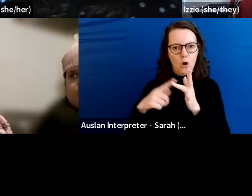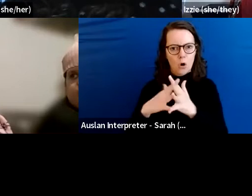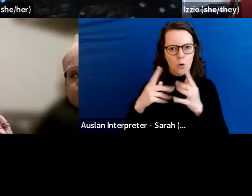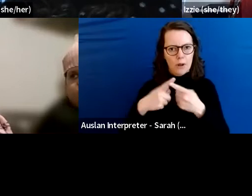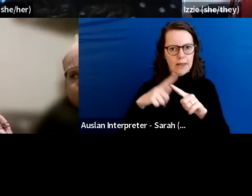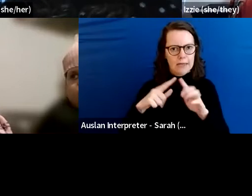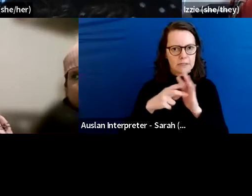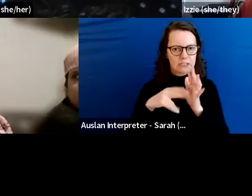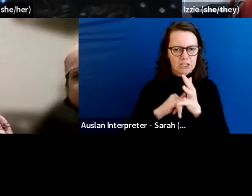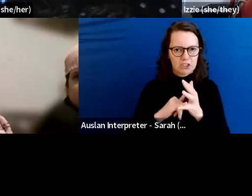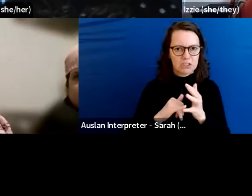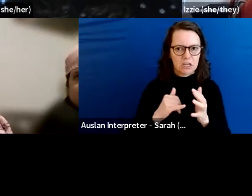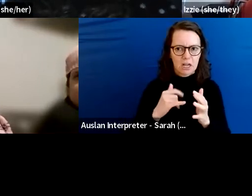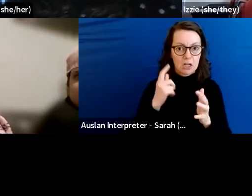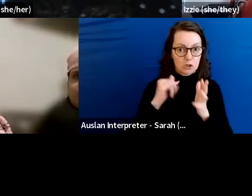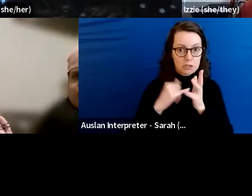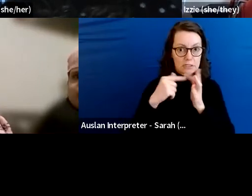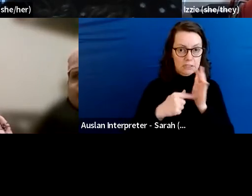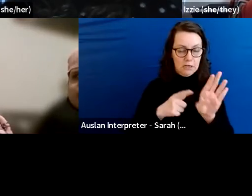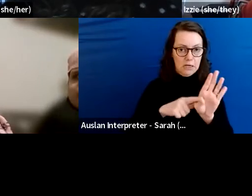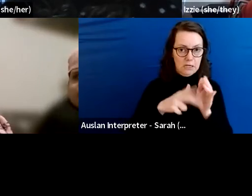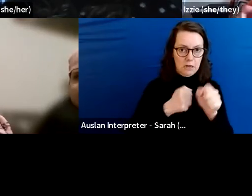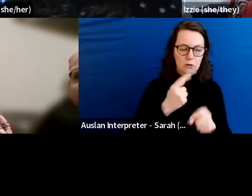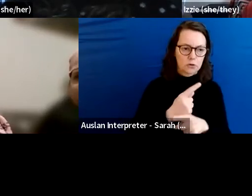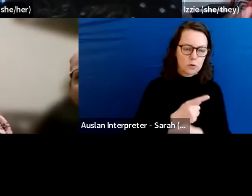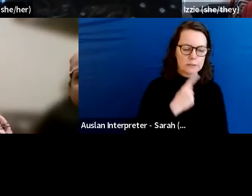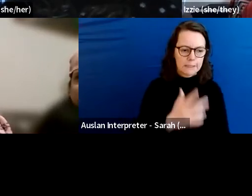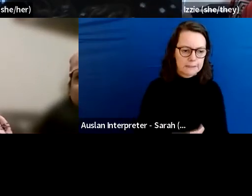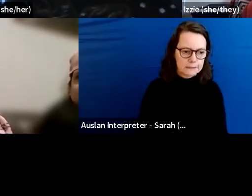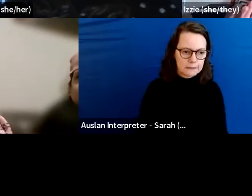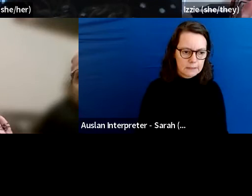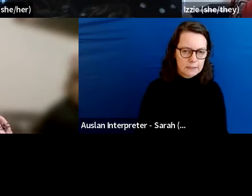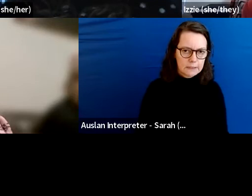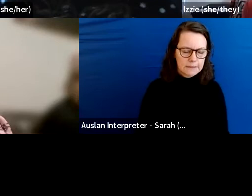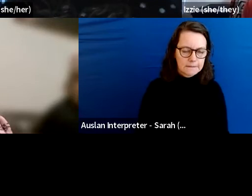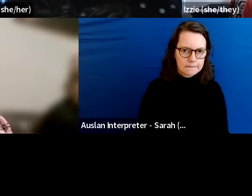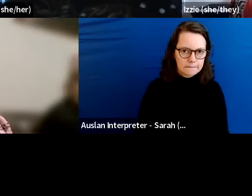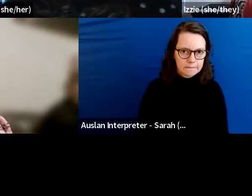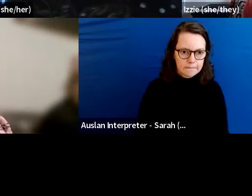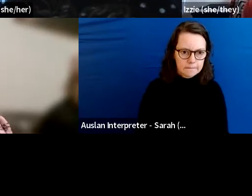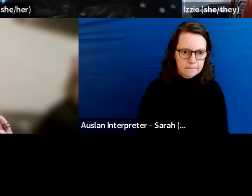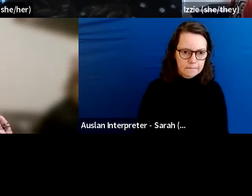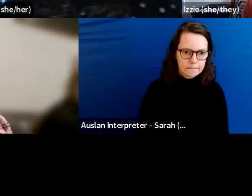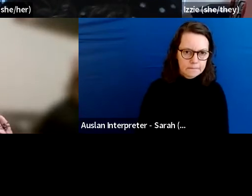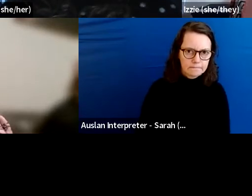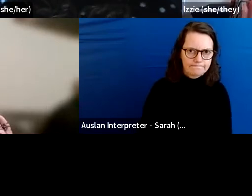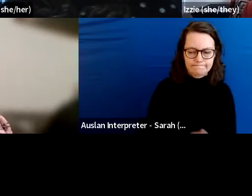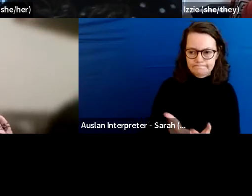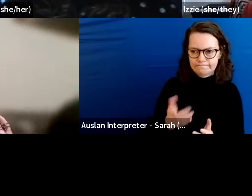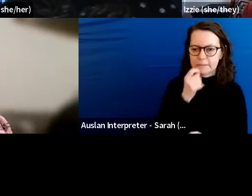And it sort of goes on this idea that people who are disabled either speak to them.